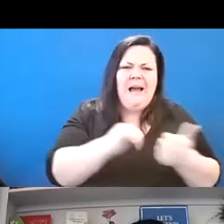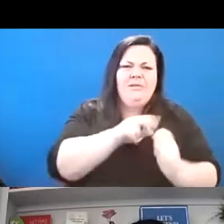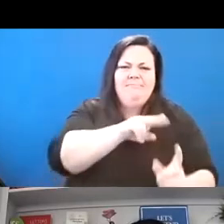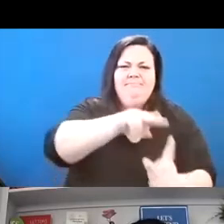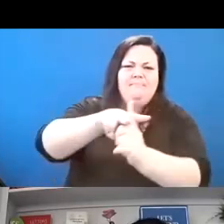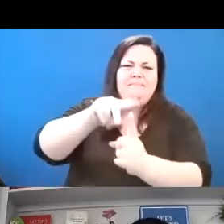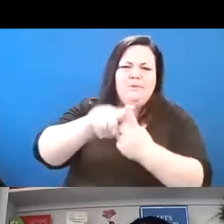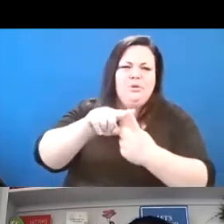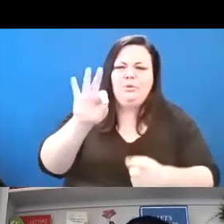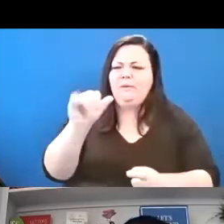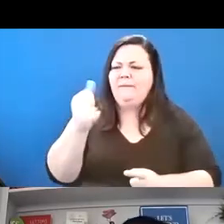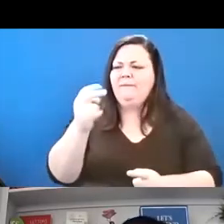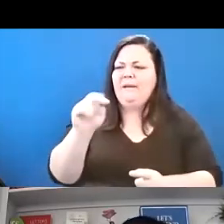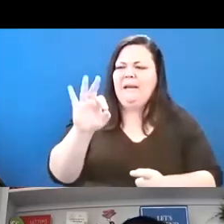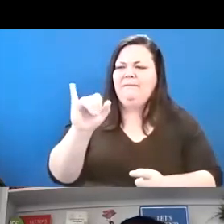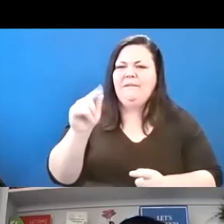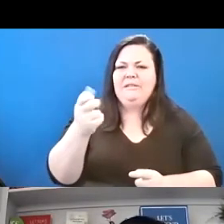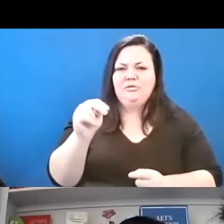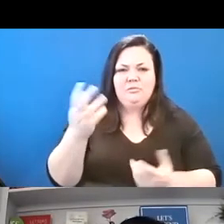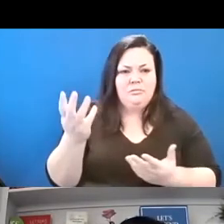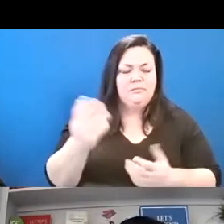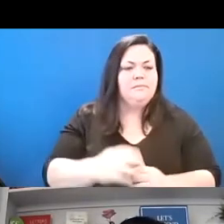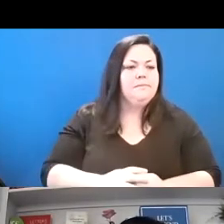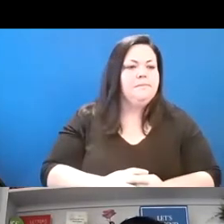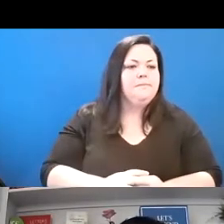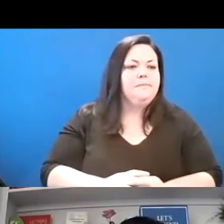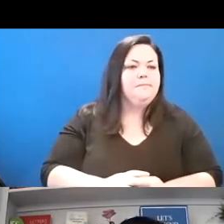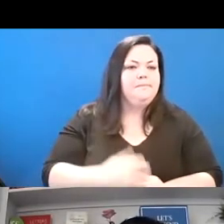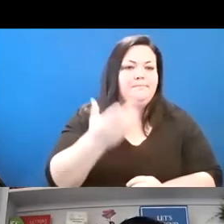um let me hit play to guess on this i guess so we can make it fake again